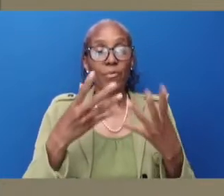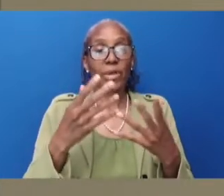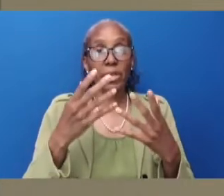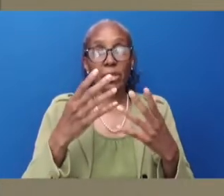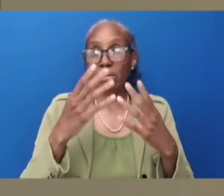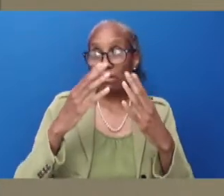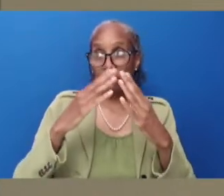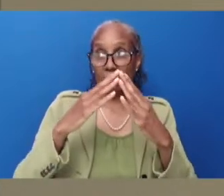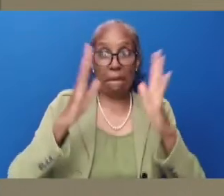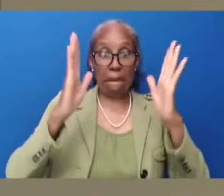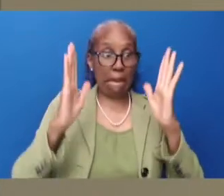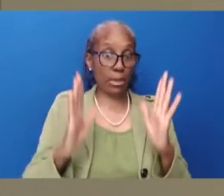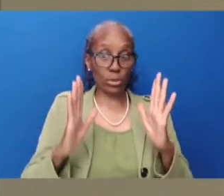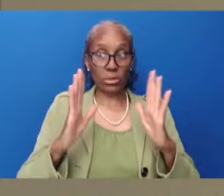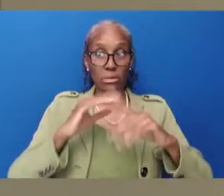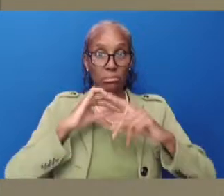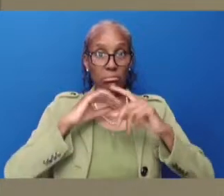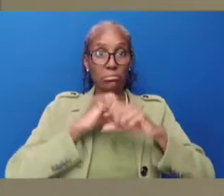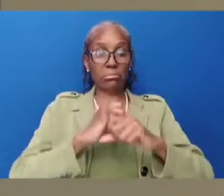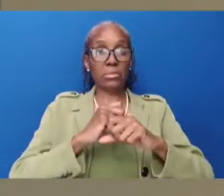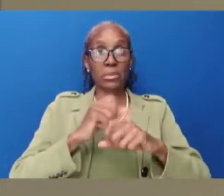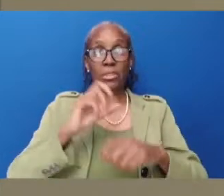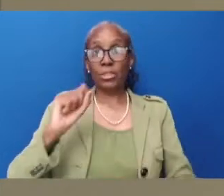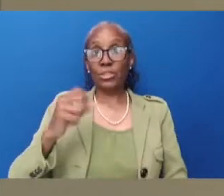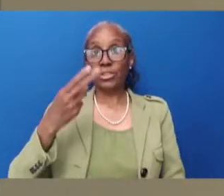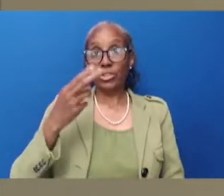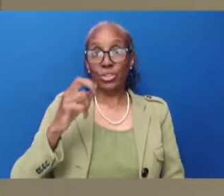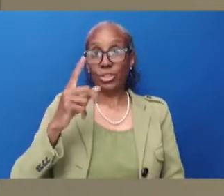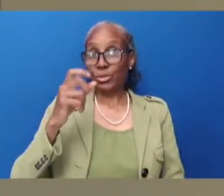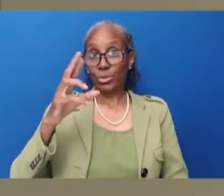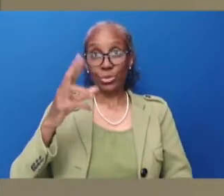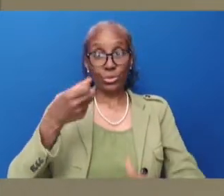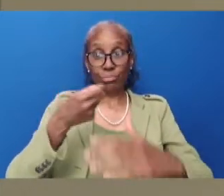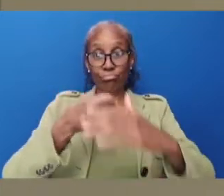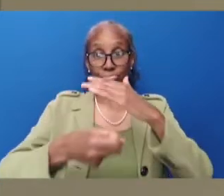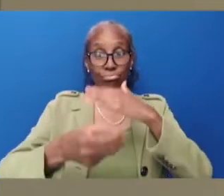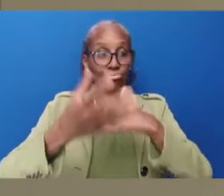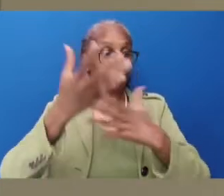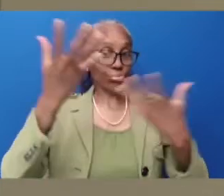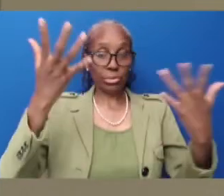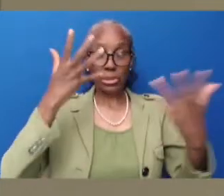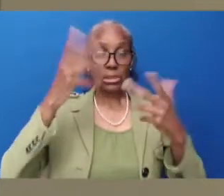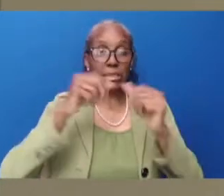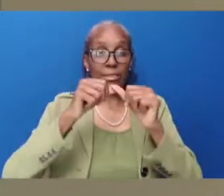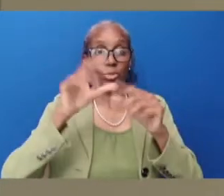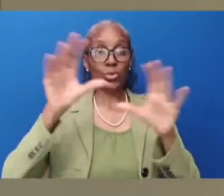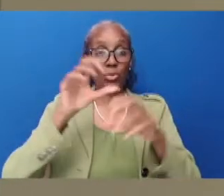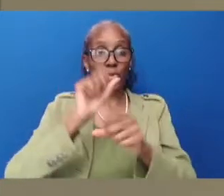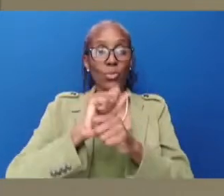COMMUNITY IN TERMS OF PROVIDING SHELTER AND IT'S REALLY